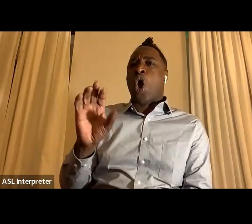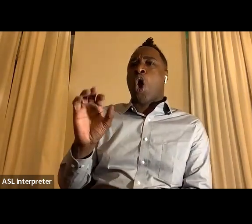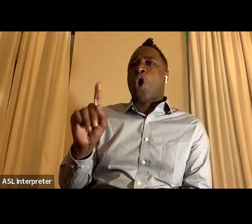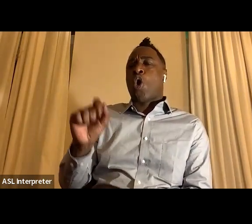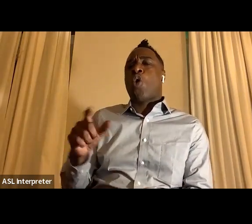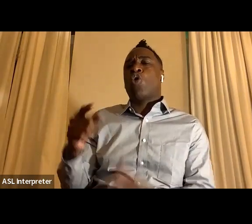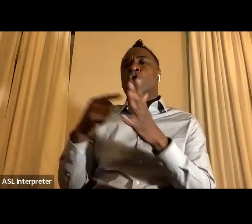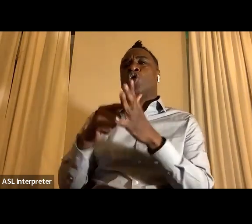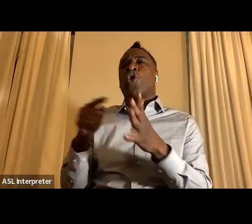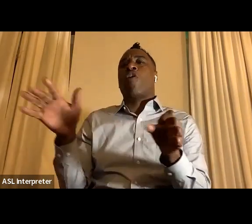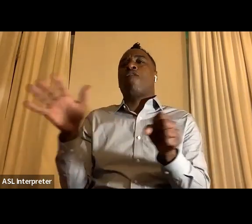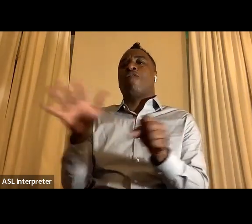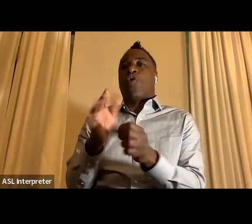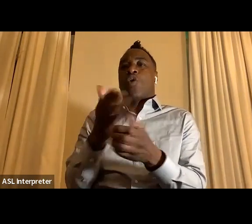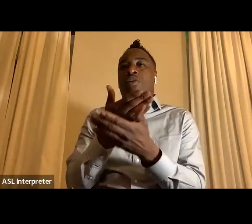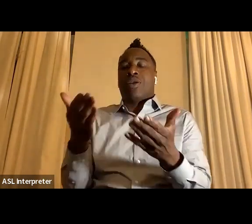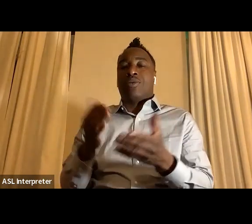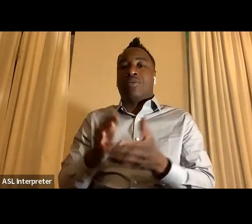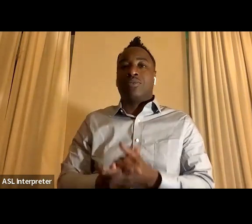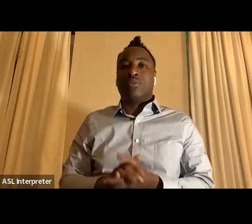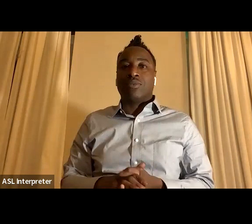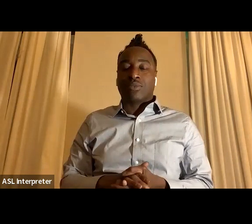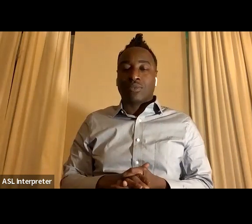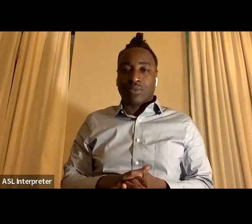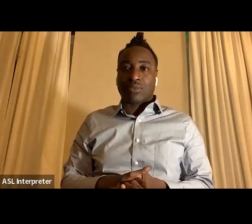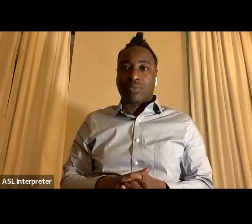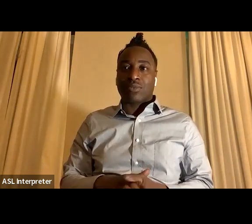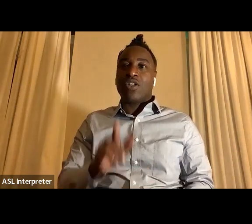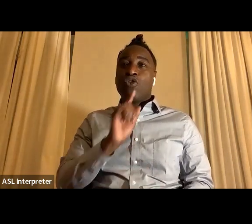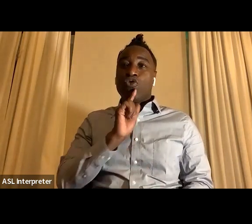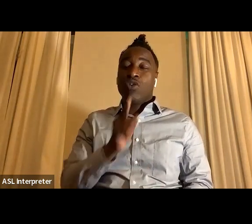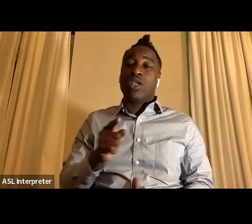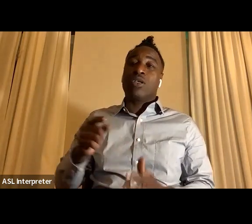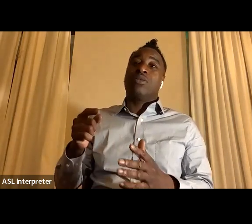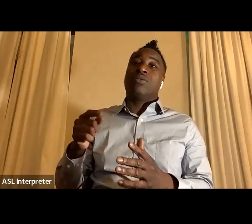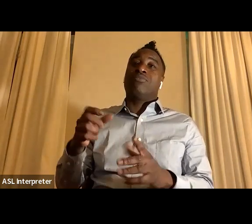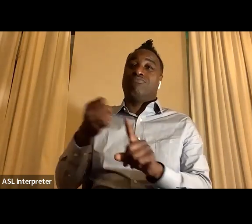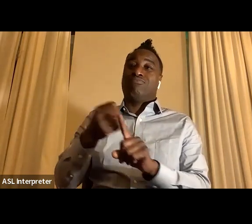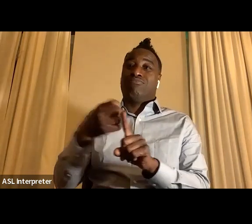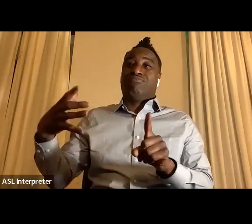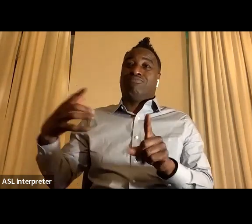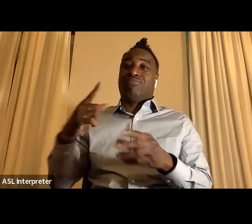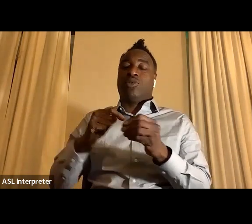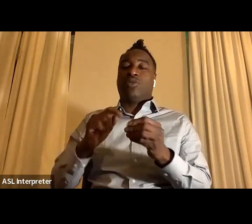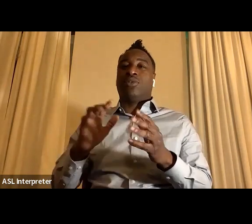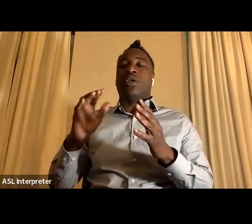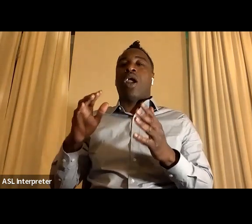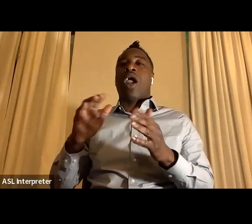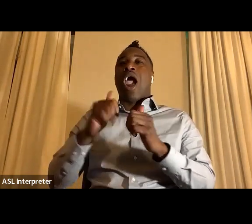And he really goes into depth about how capitalism also influences how we view food,